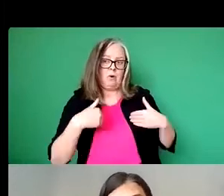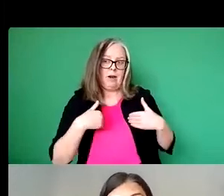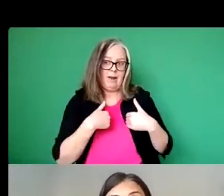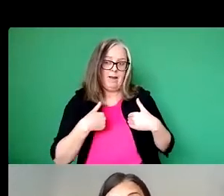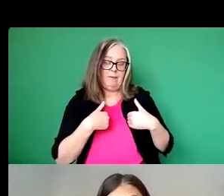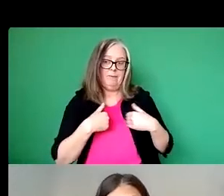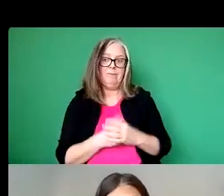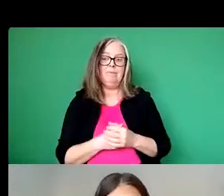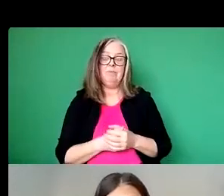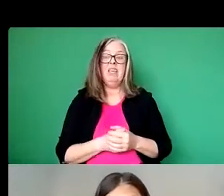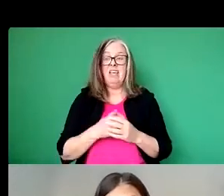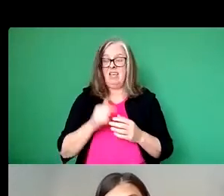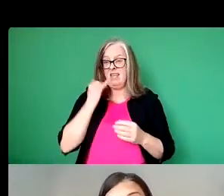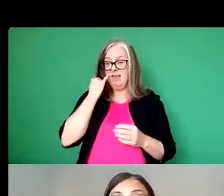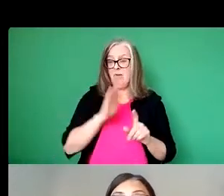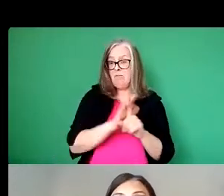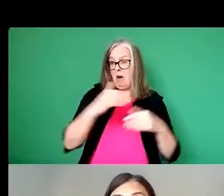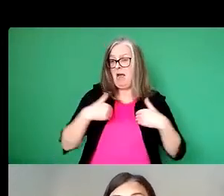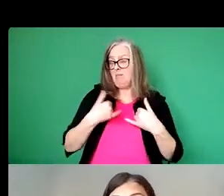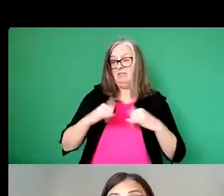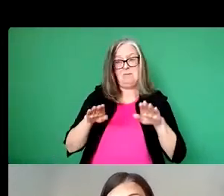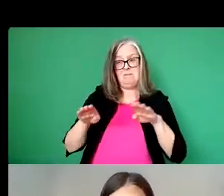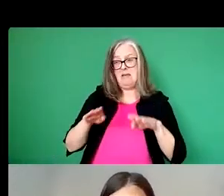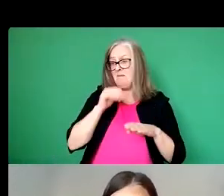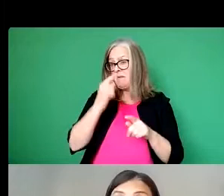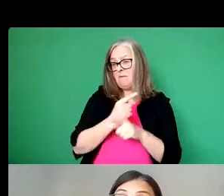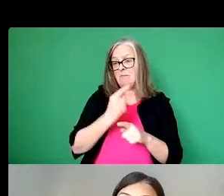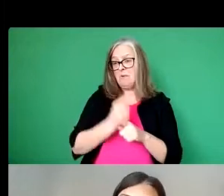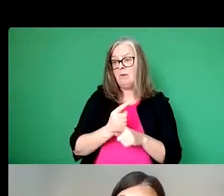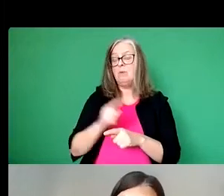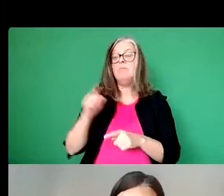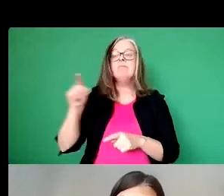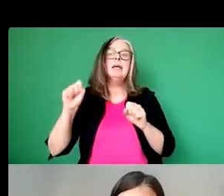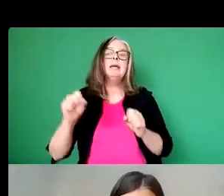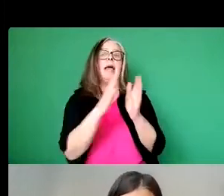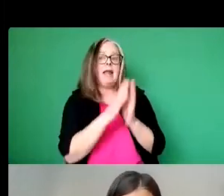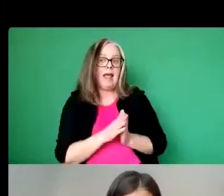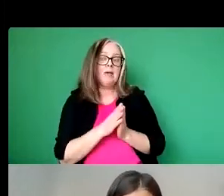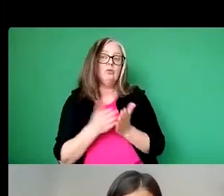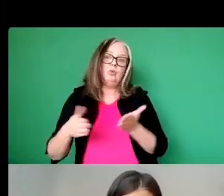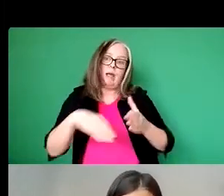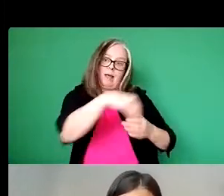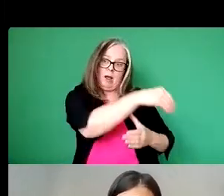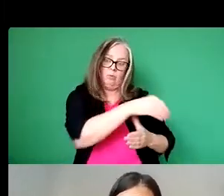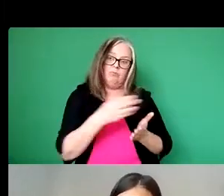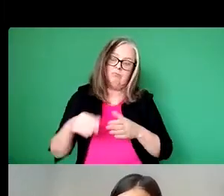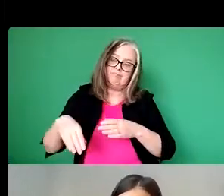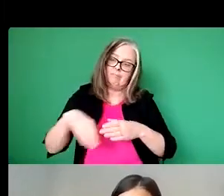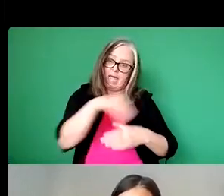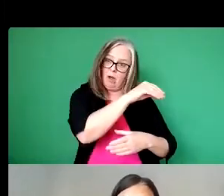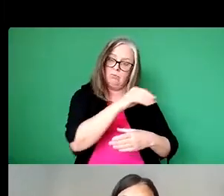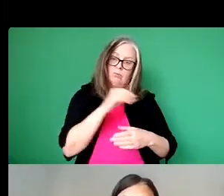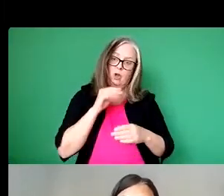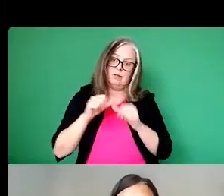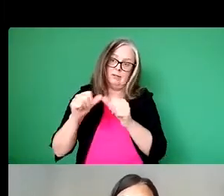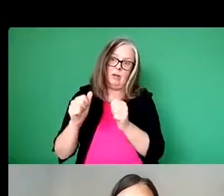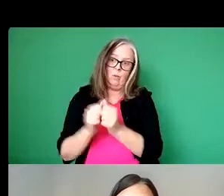animal continues to misbehave they may ask the handler to remove the animal from the premises